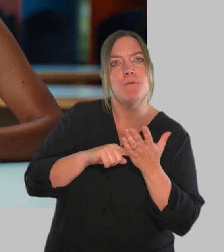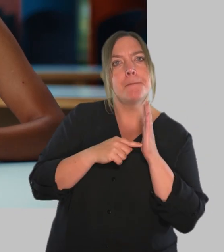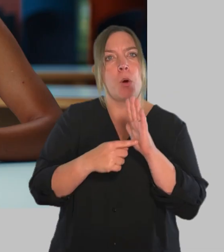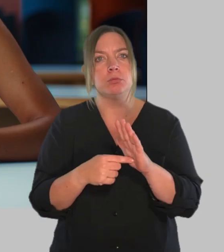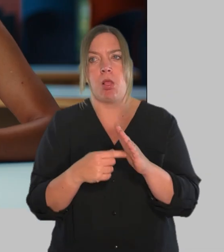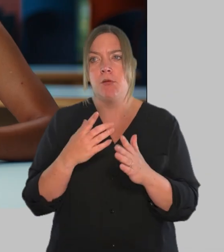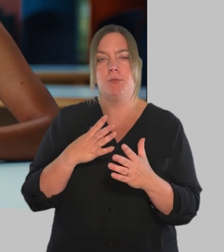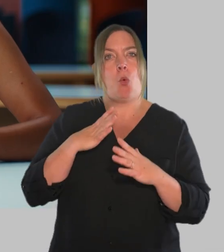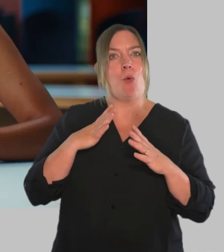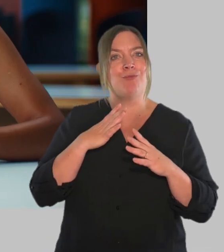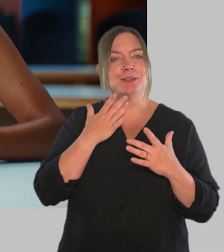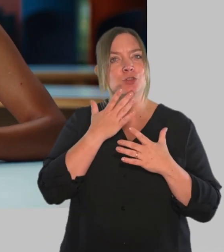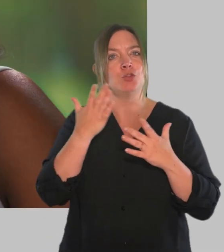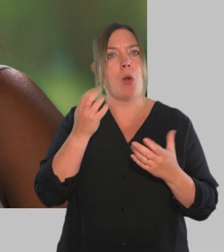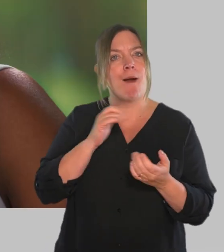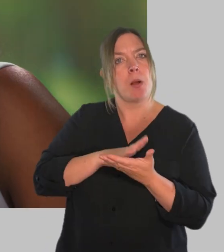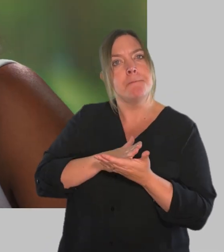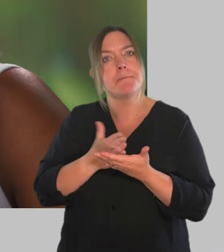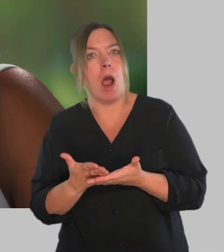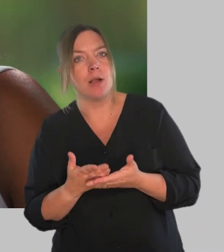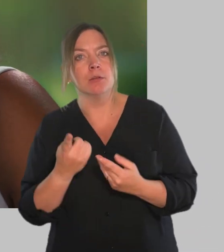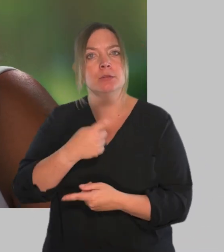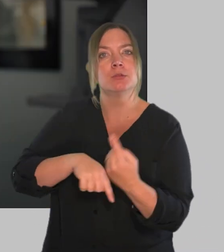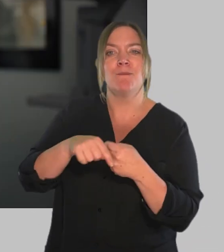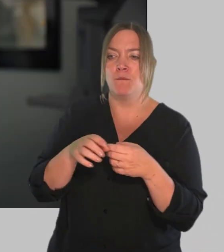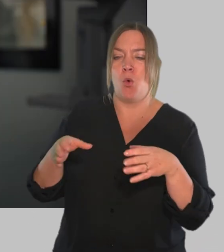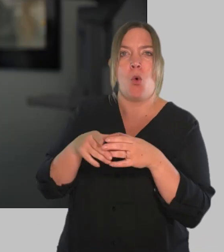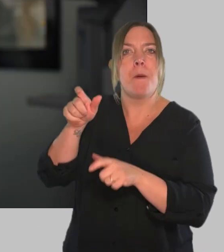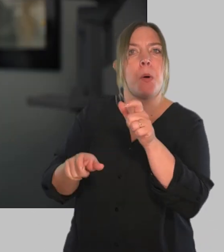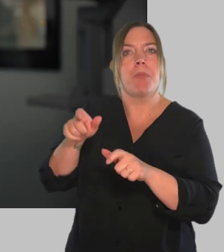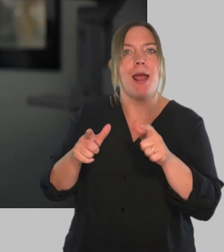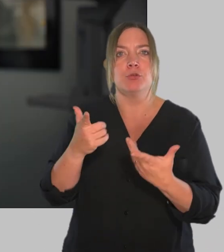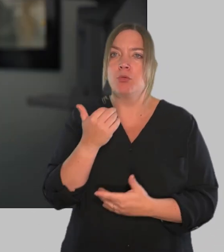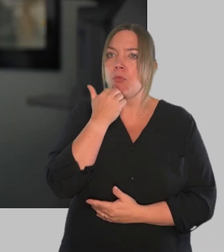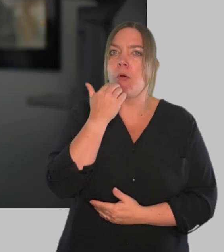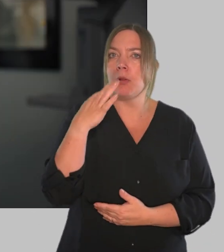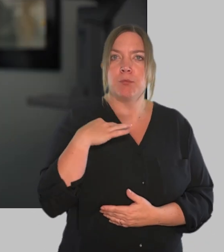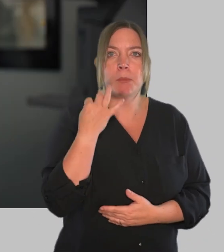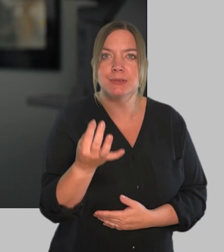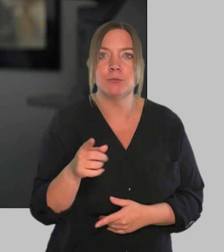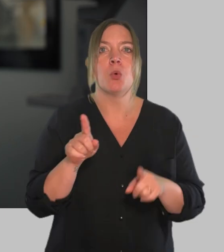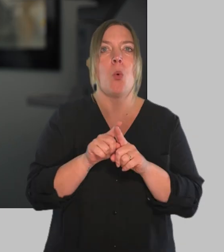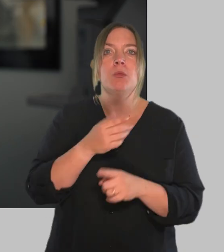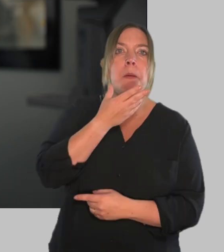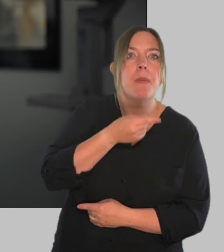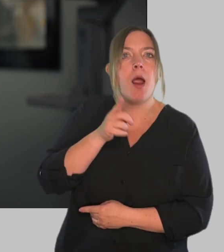populations and also different genders as well. I think there are lots of ways we can help mitigate that risk of bias.